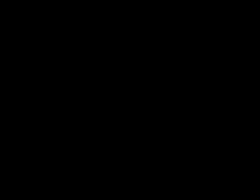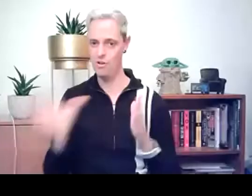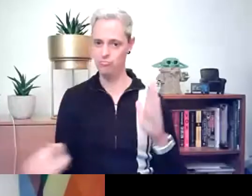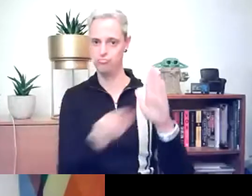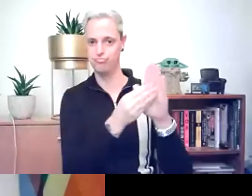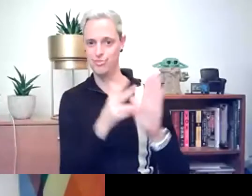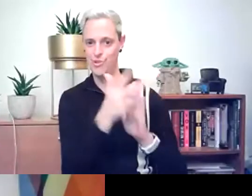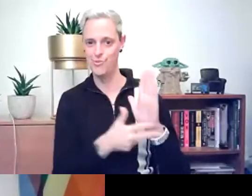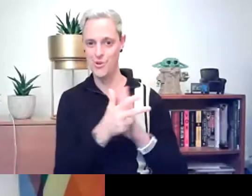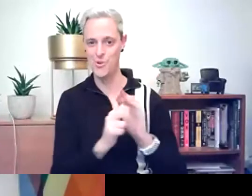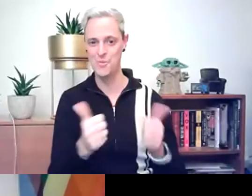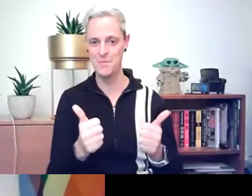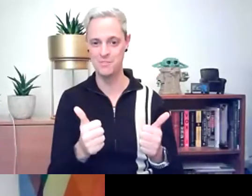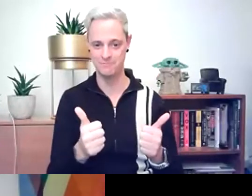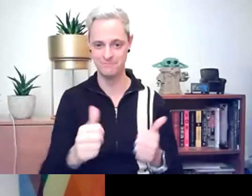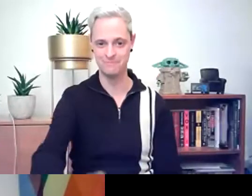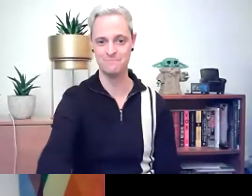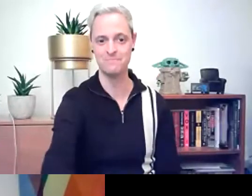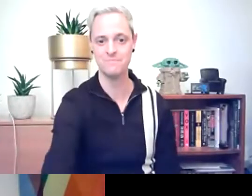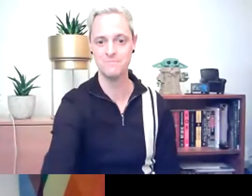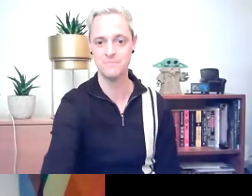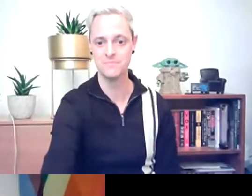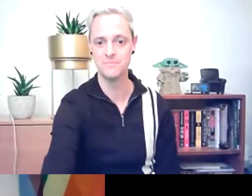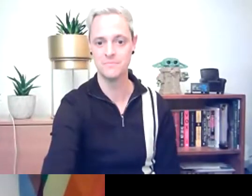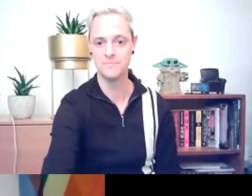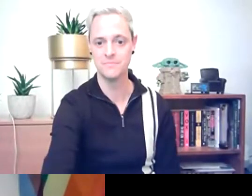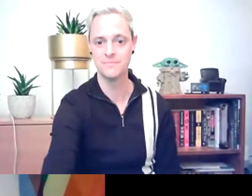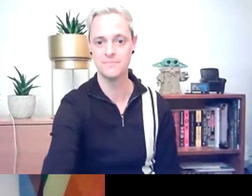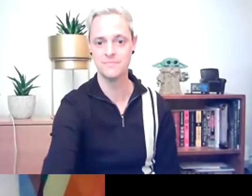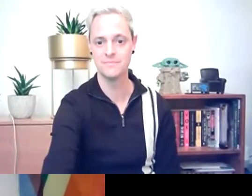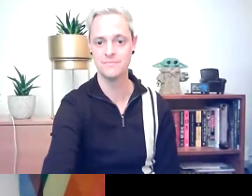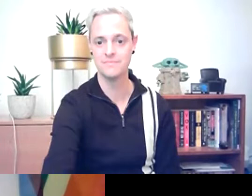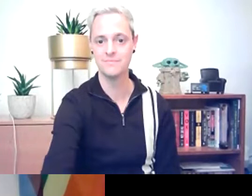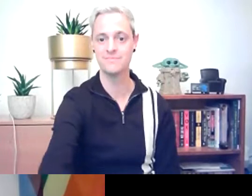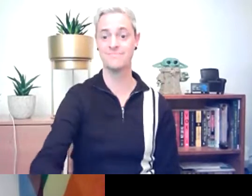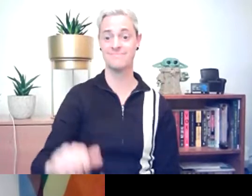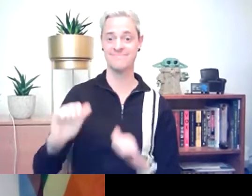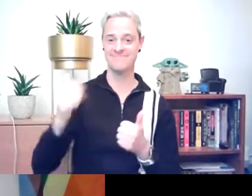18:09:01 33 weeks I just didn't know what to do with all of that, then I spend most